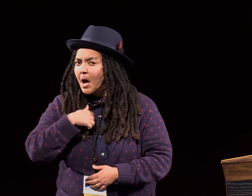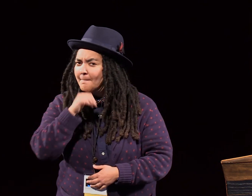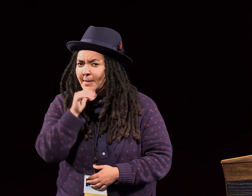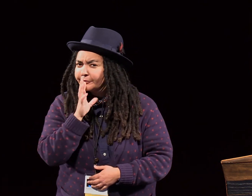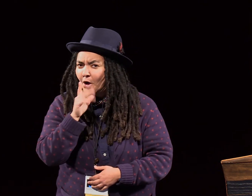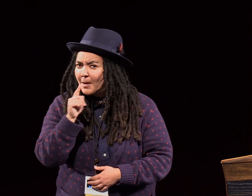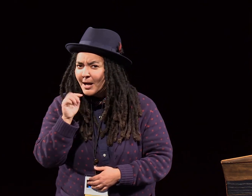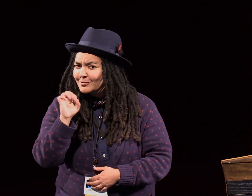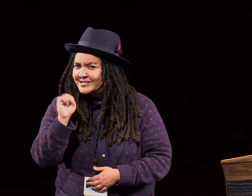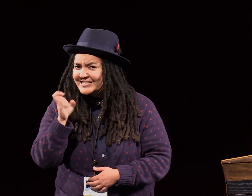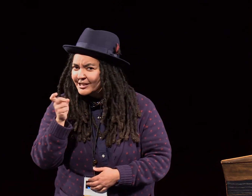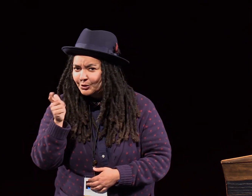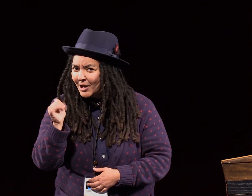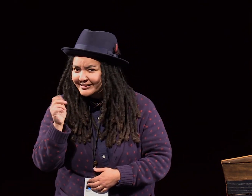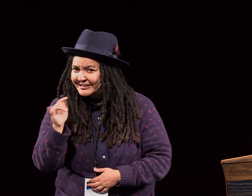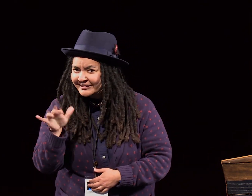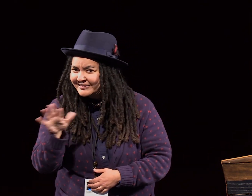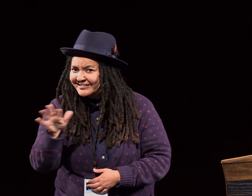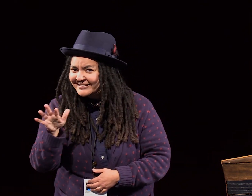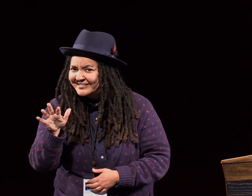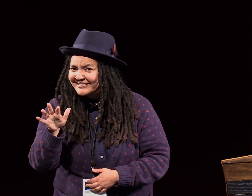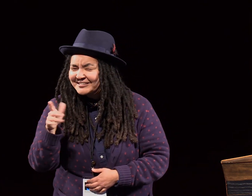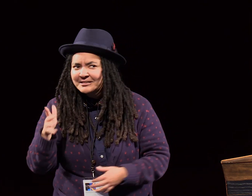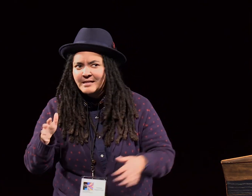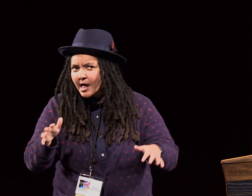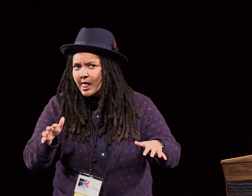Now, when I say stigma, I'm not talking about sexuality.